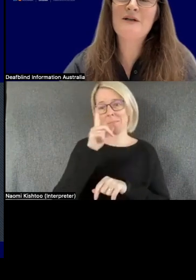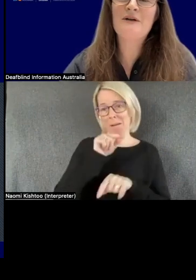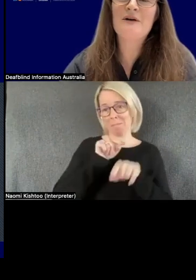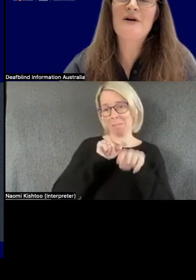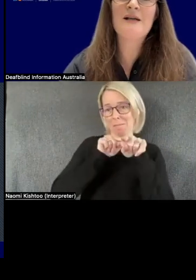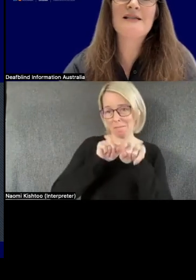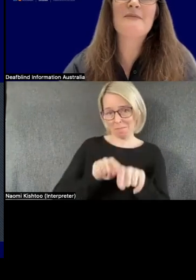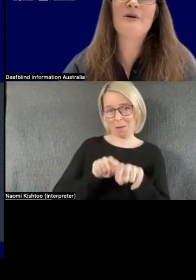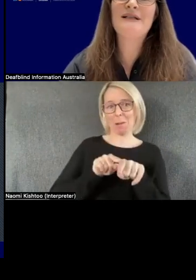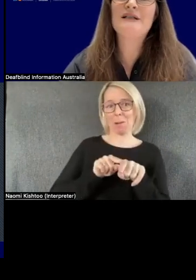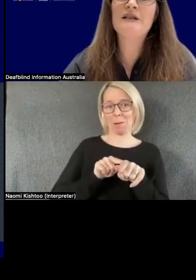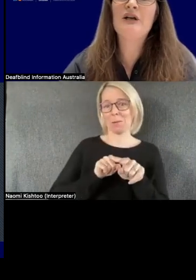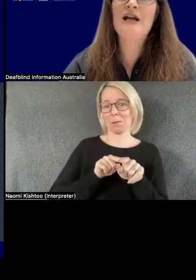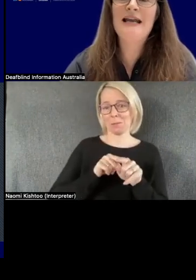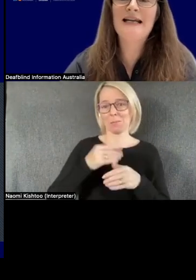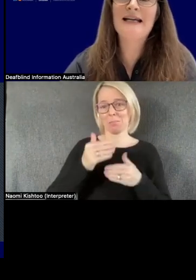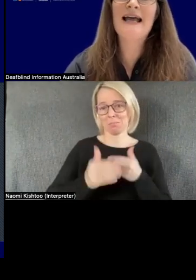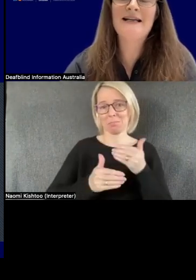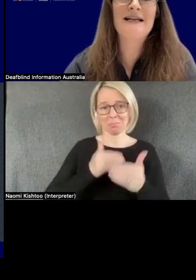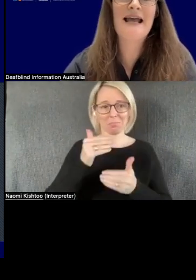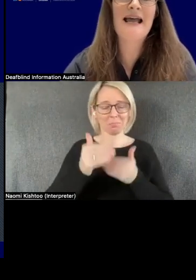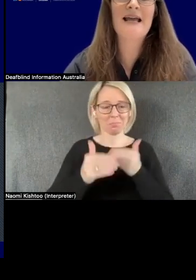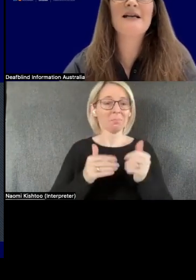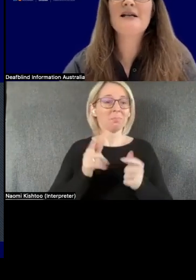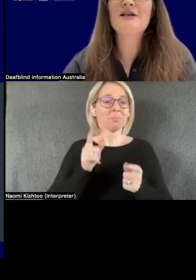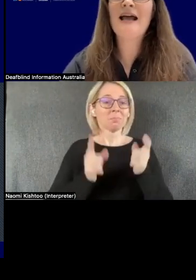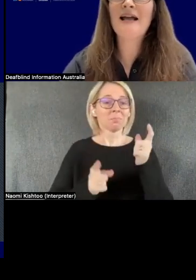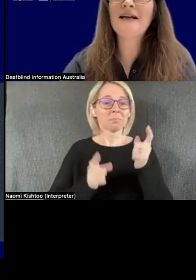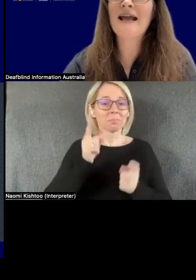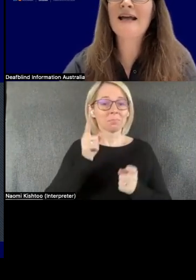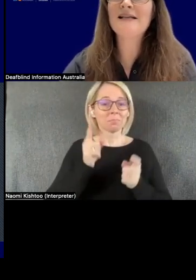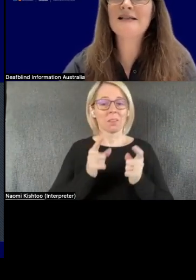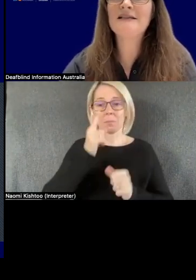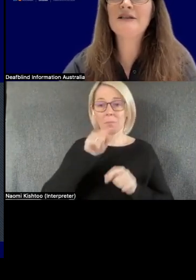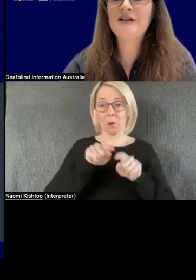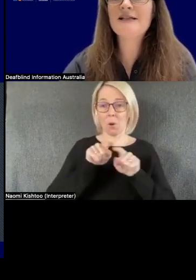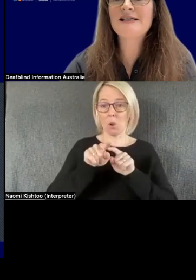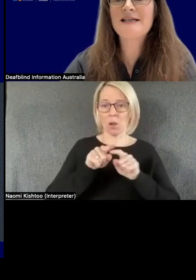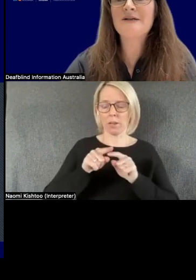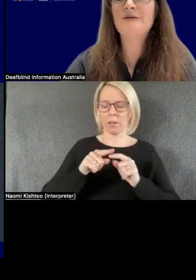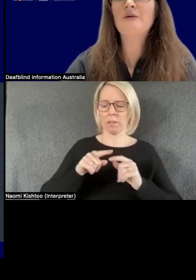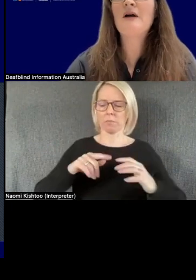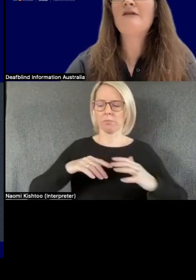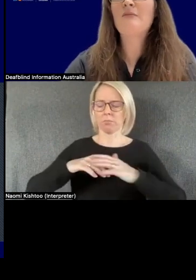when somebody is learning hand-under-hand. So, hand-under-hand is a learned skill for